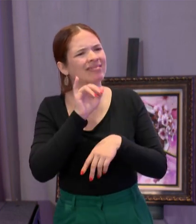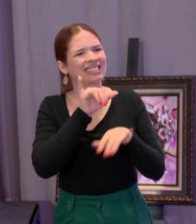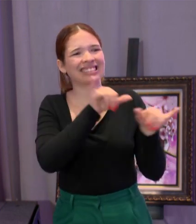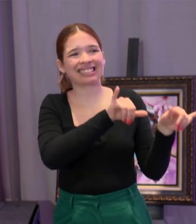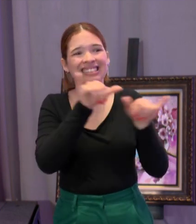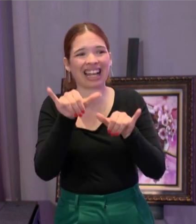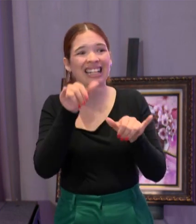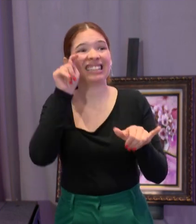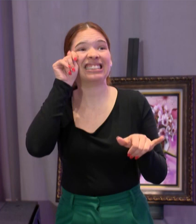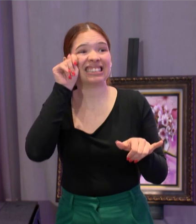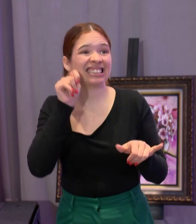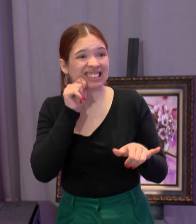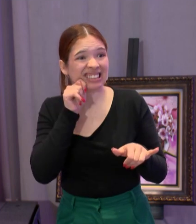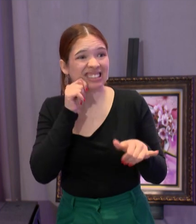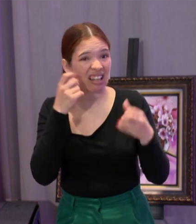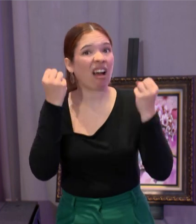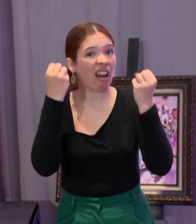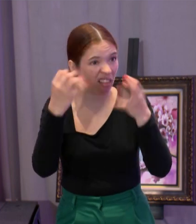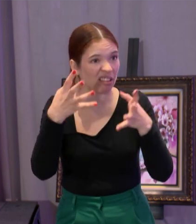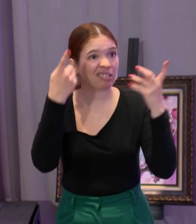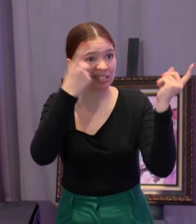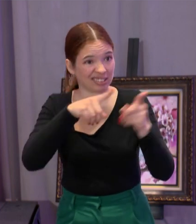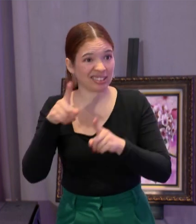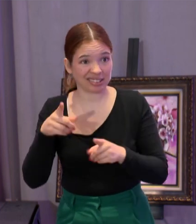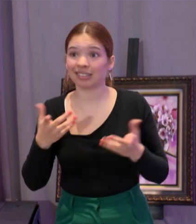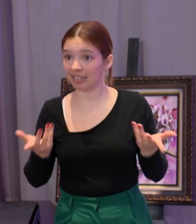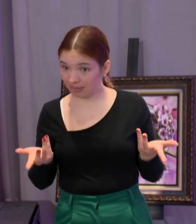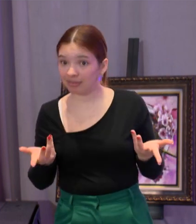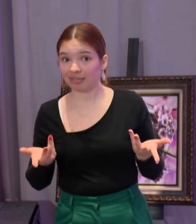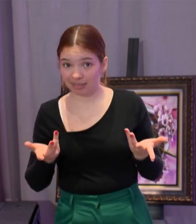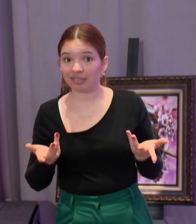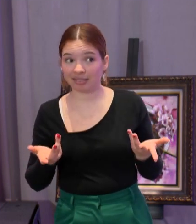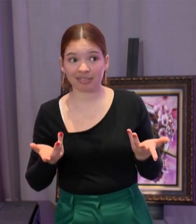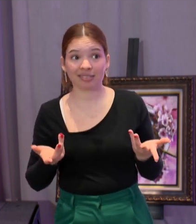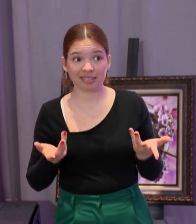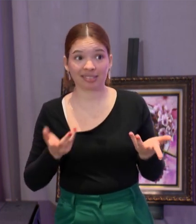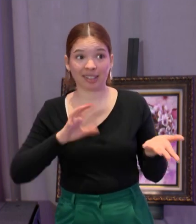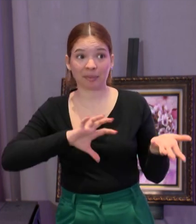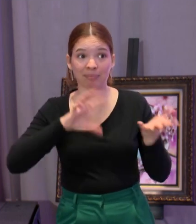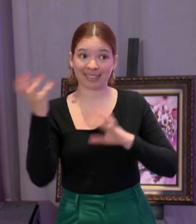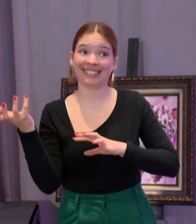INDICATOR TREE TO A TEENAGER, THERE'S A LOT GOING ON THERE RIGHT NOW. THE INDICATOR TREE IS SHOWING US